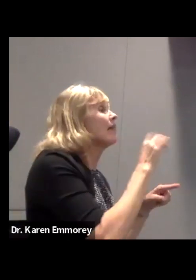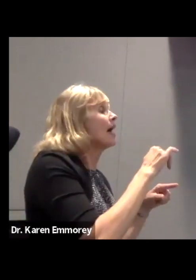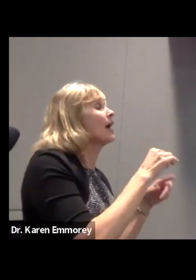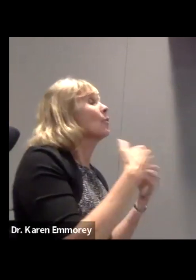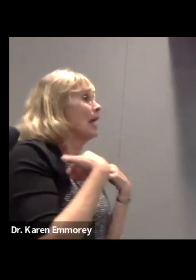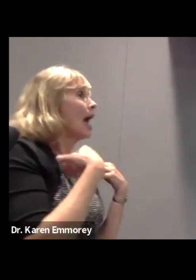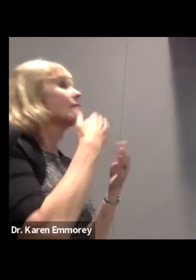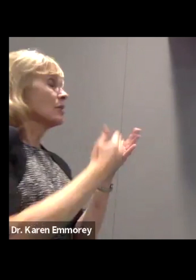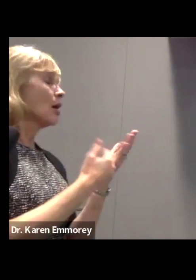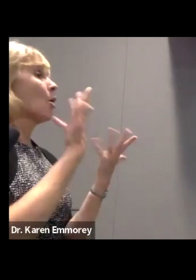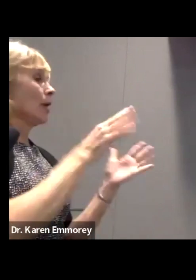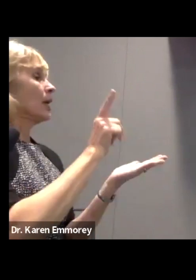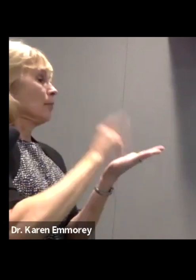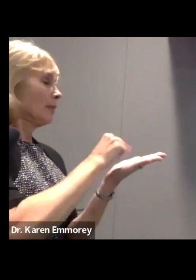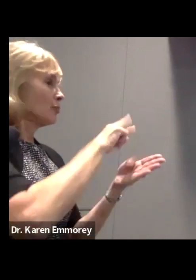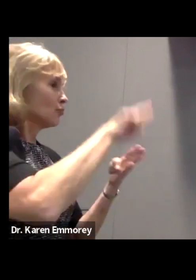big handshake and location.